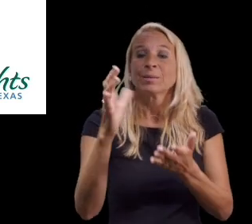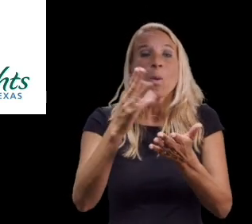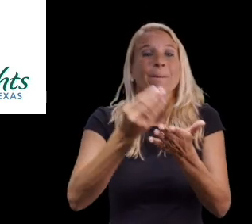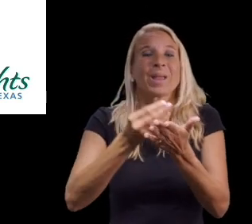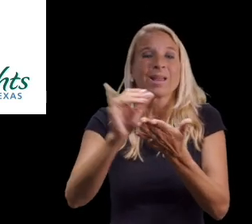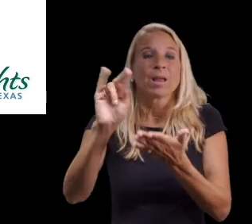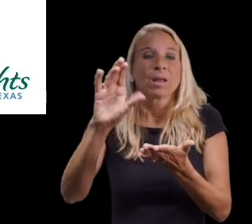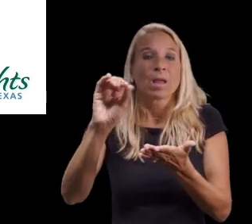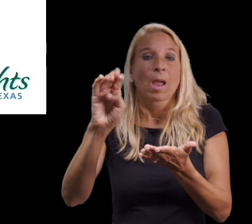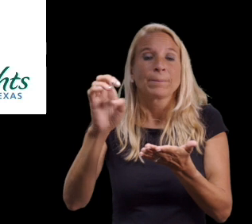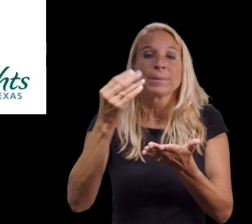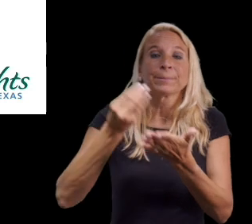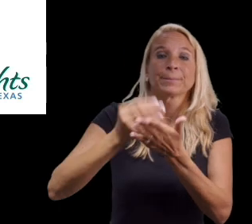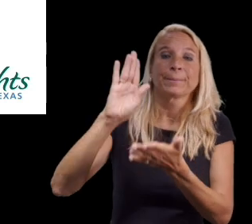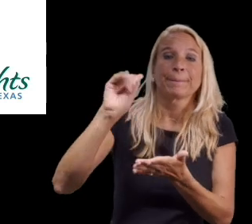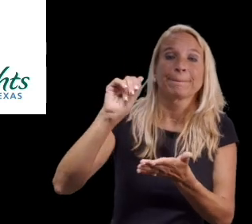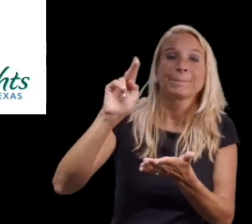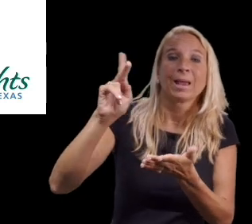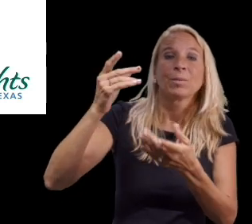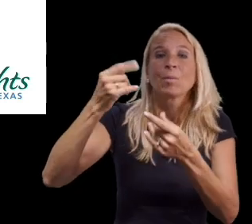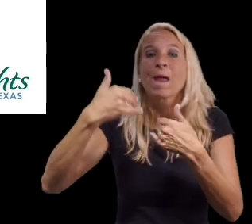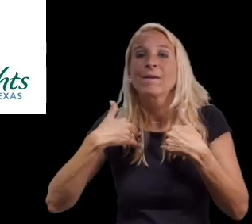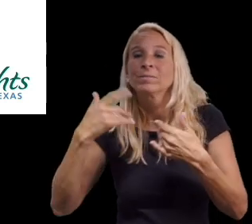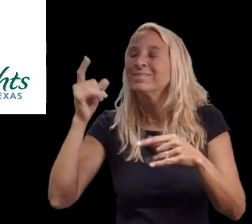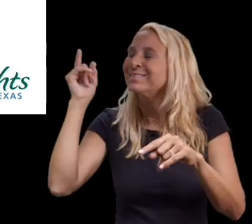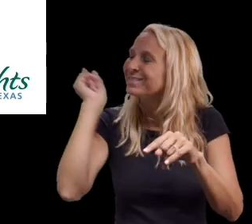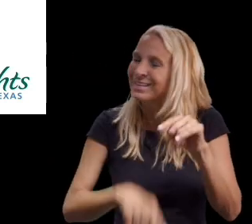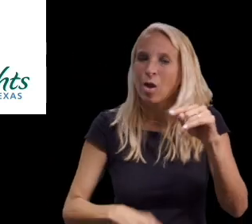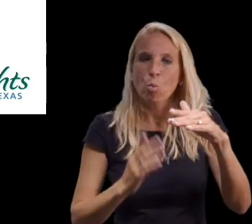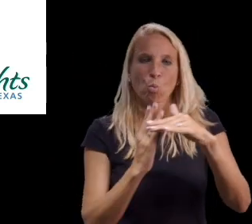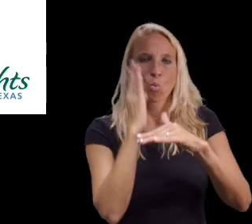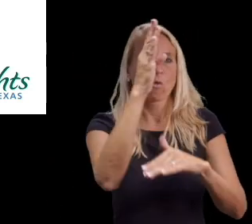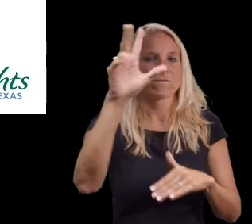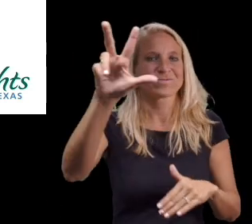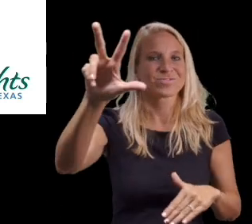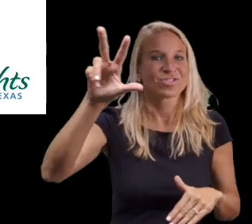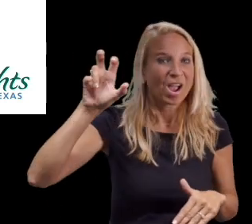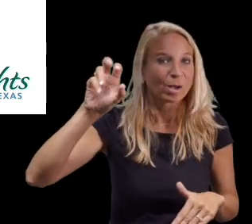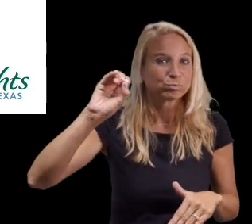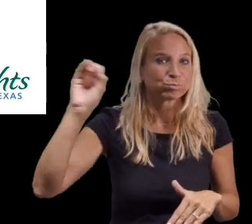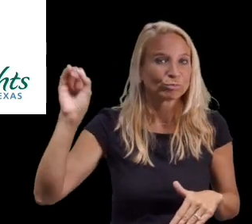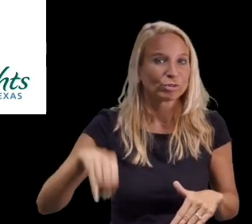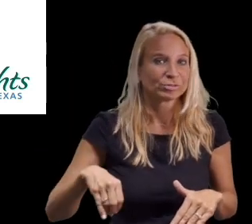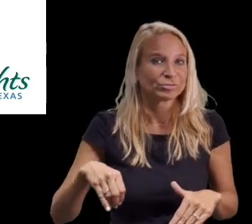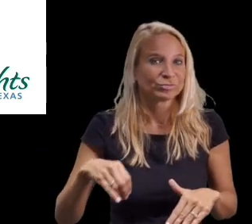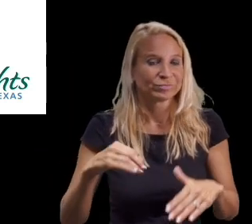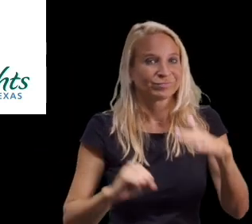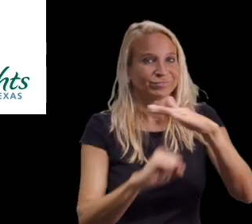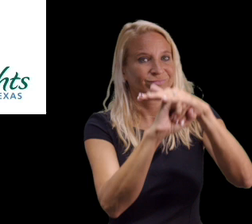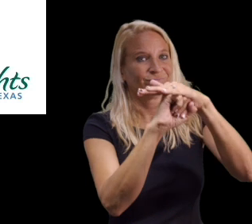The income and assets may not be more than the specified limit which again is 300%